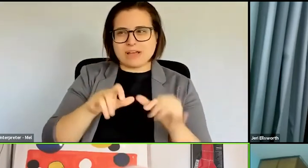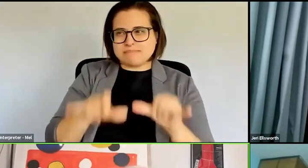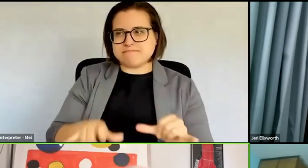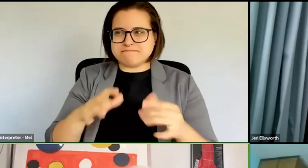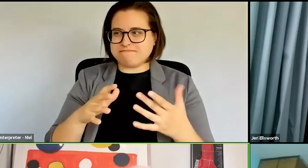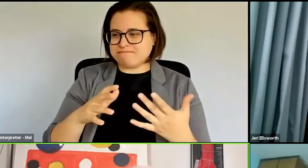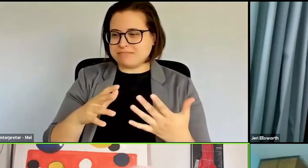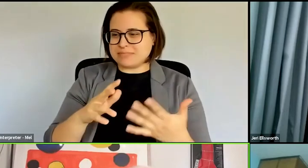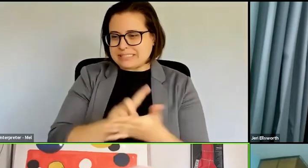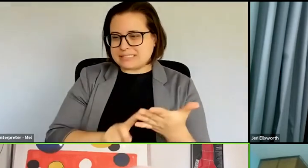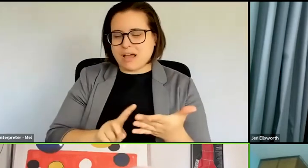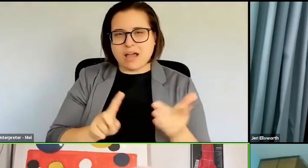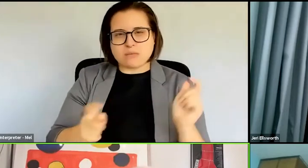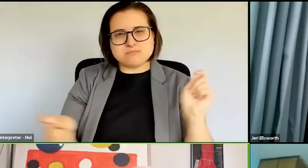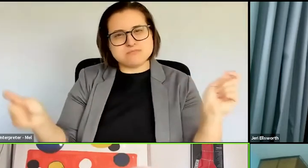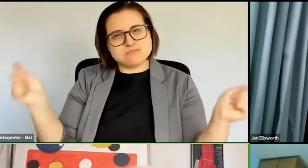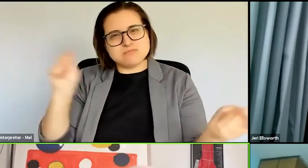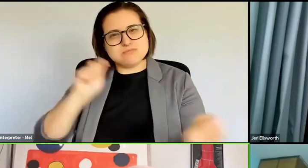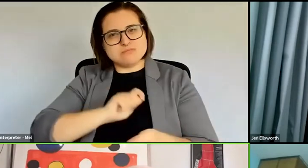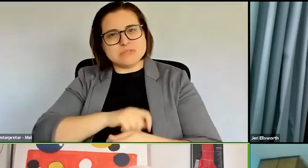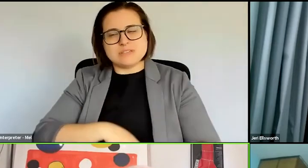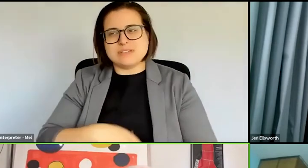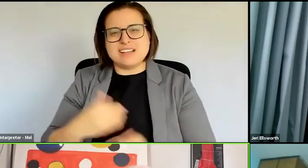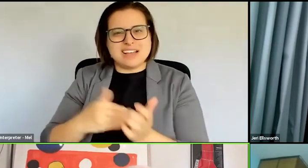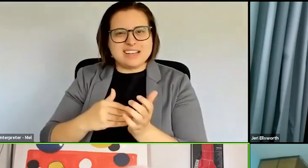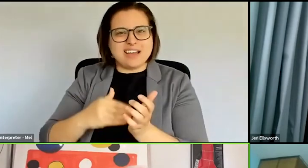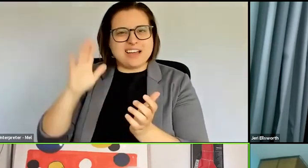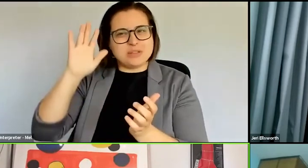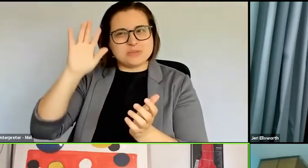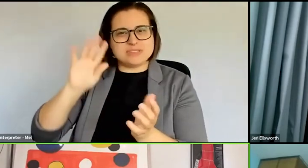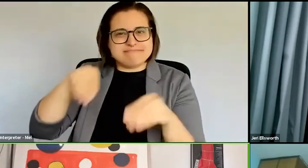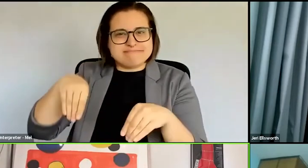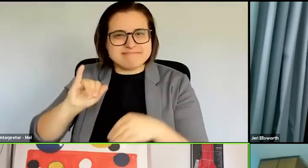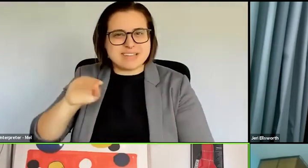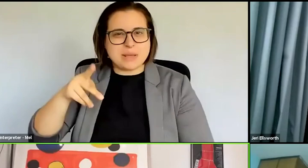And again, implants always have seemed obvious to me, my problem is I always